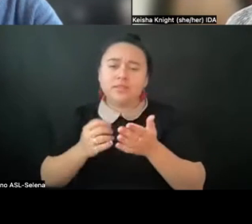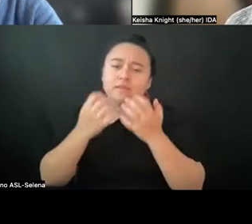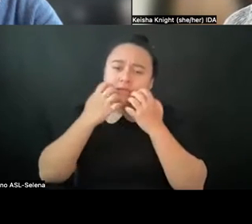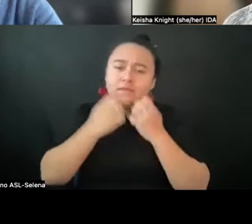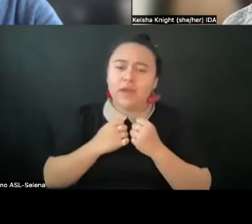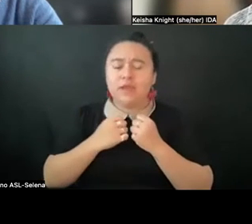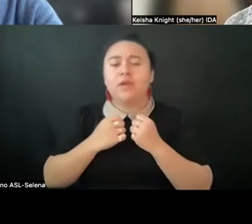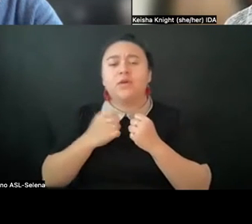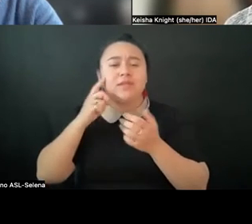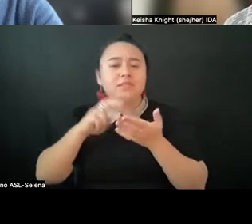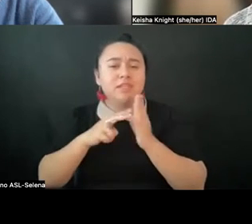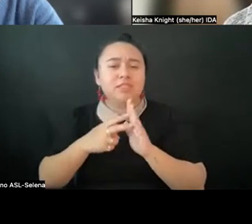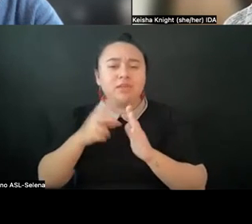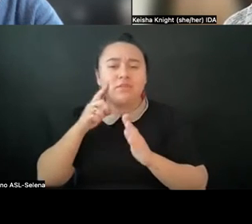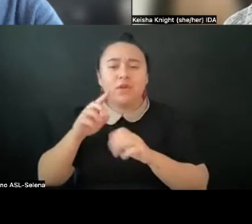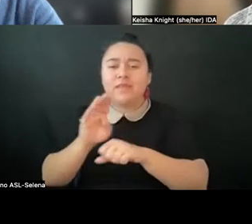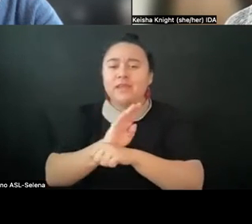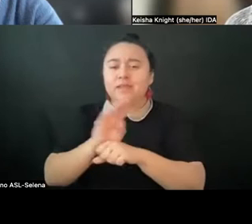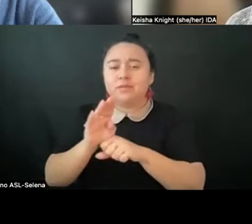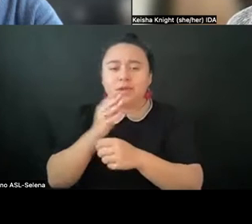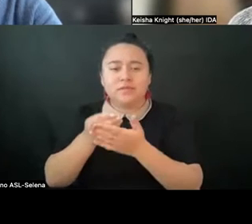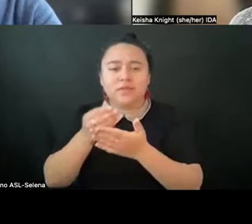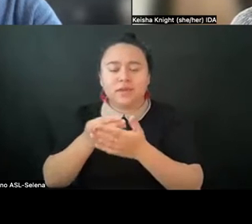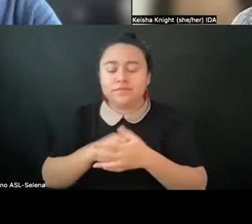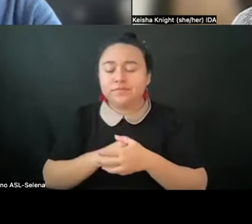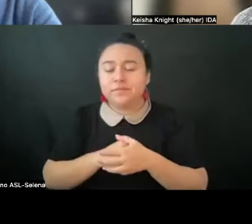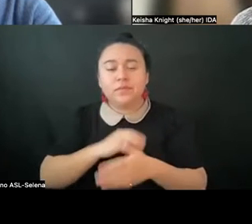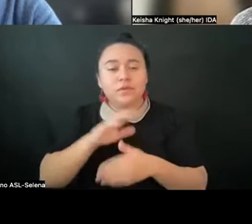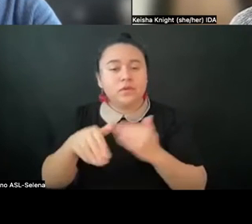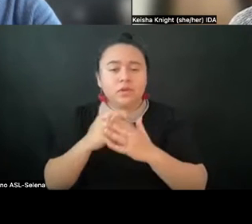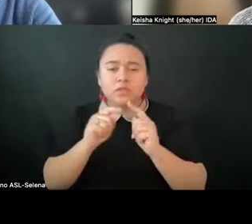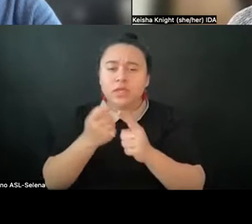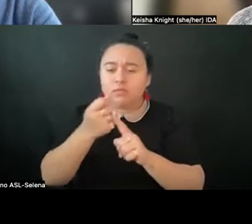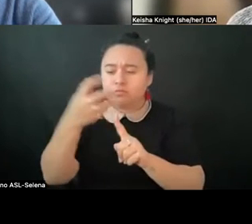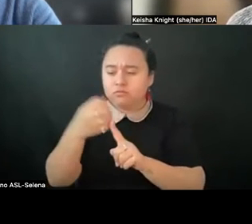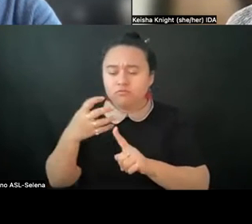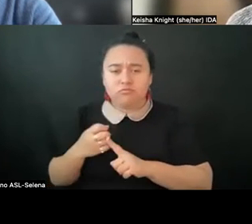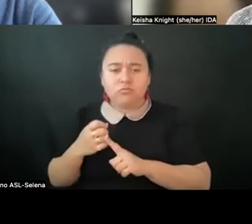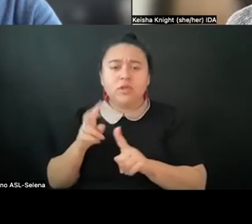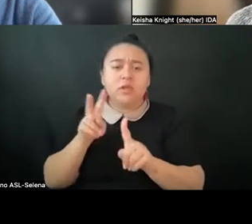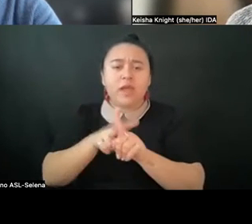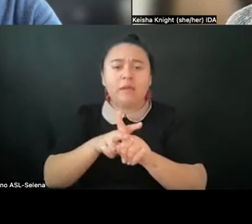The entire team will break down the application section.